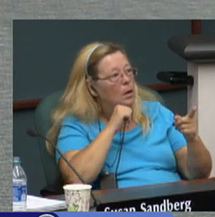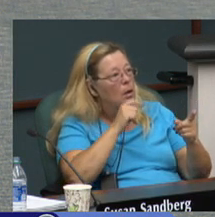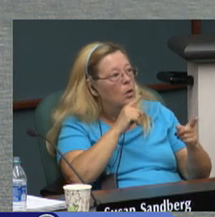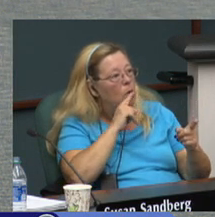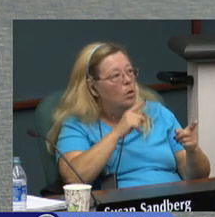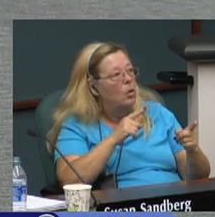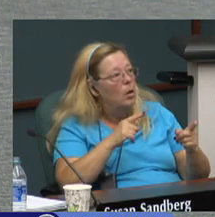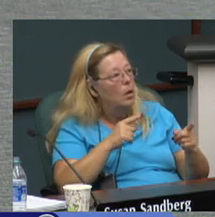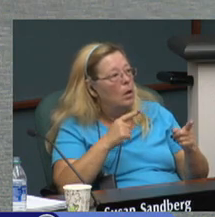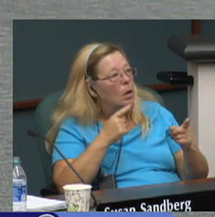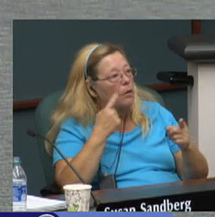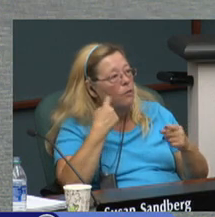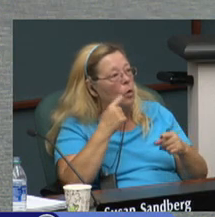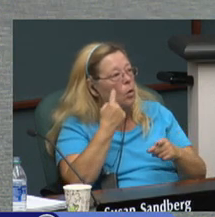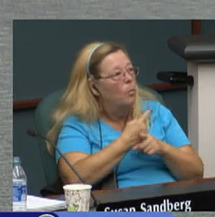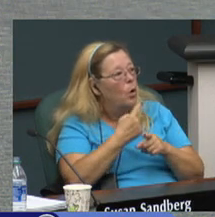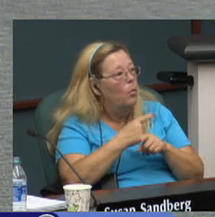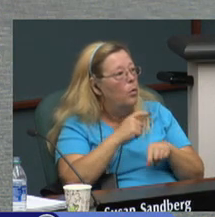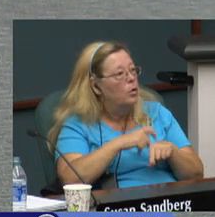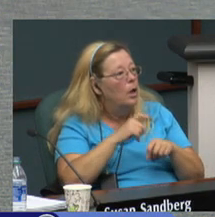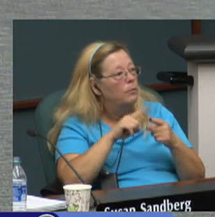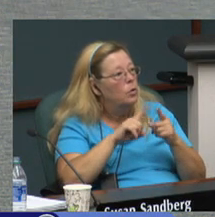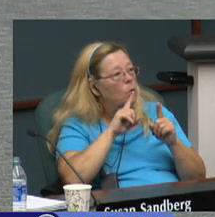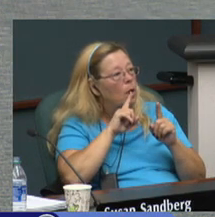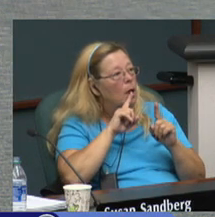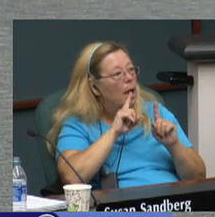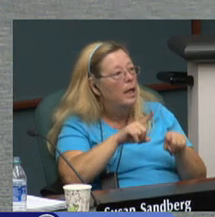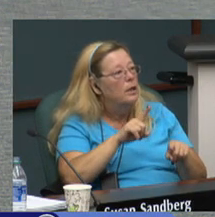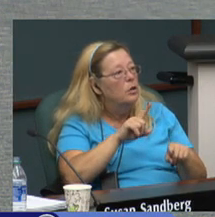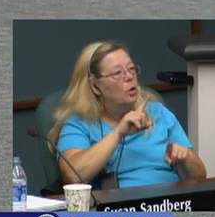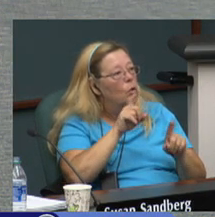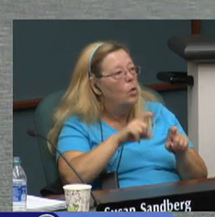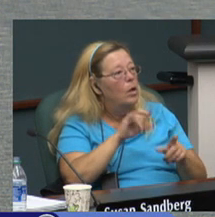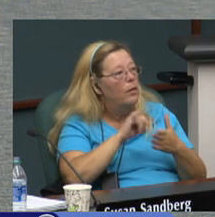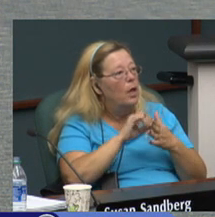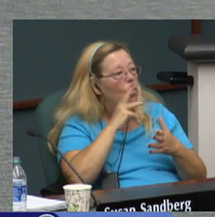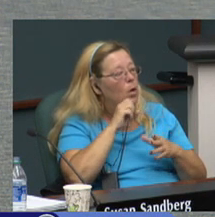time for me to answer a question that was asked earlier that I have the answer